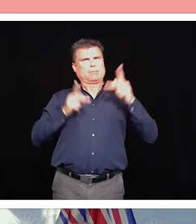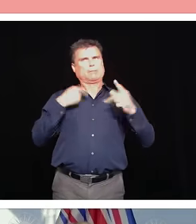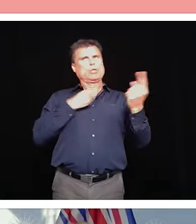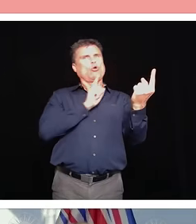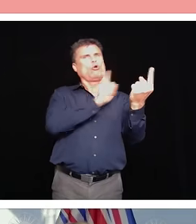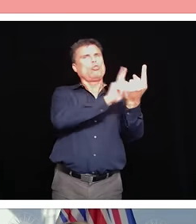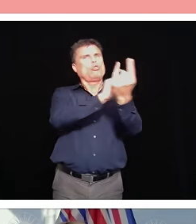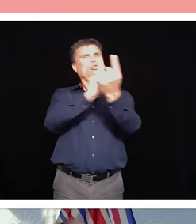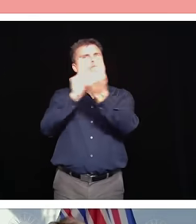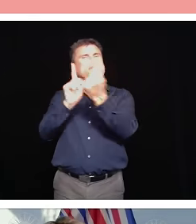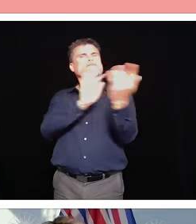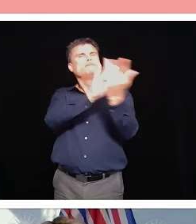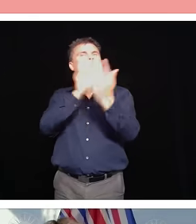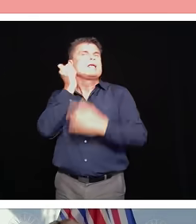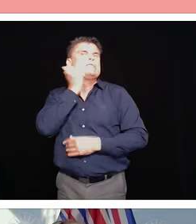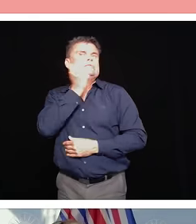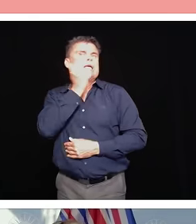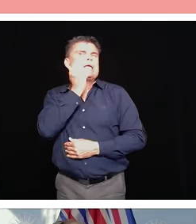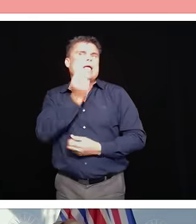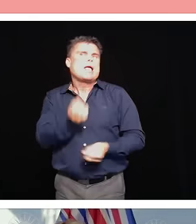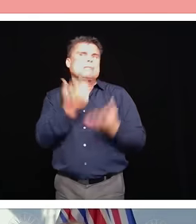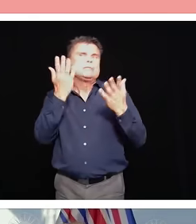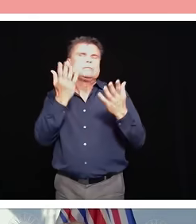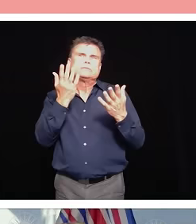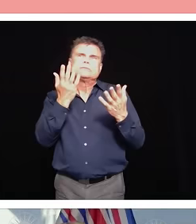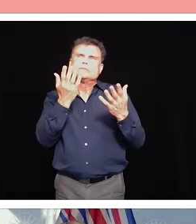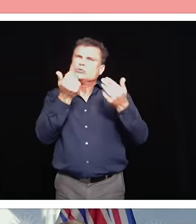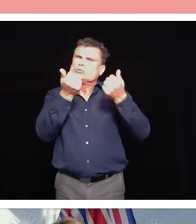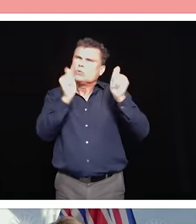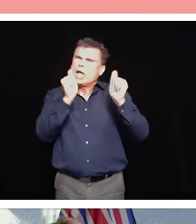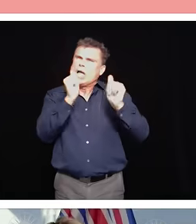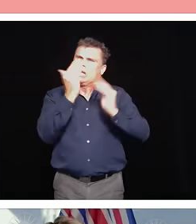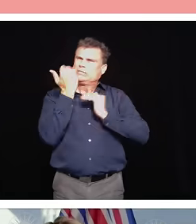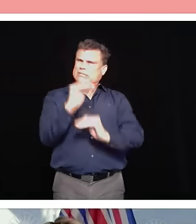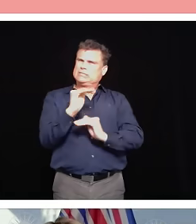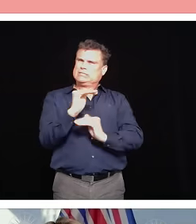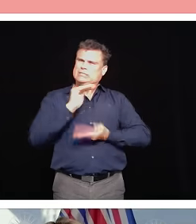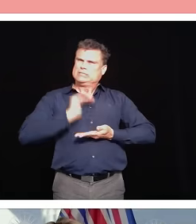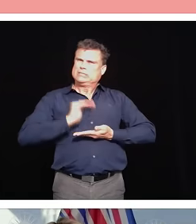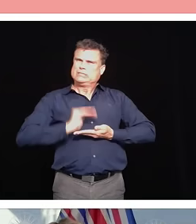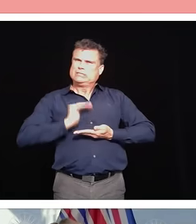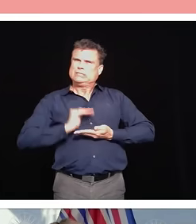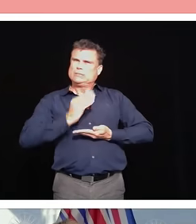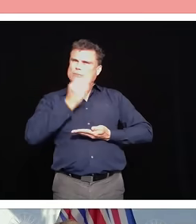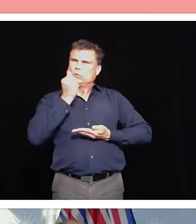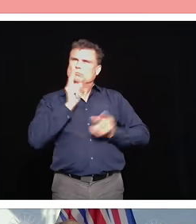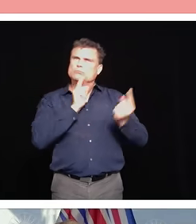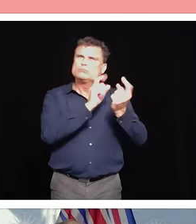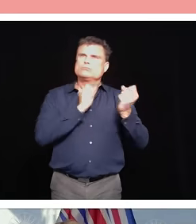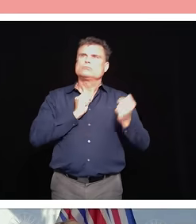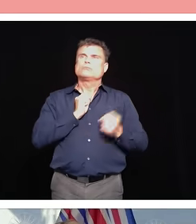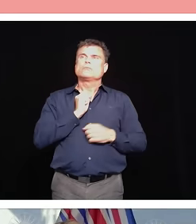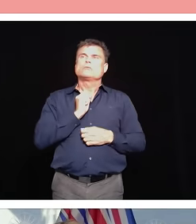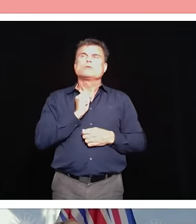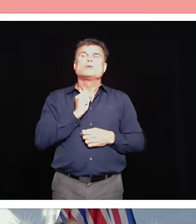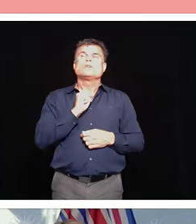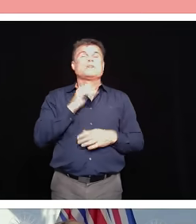social connections and that is reflected in the